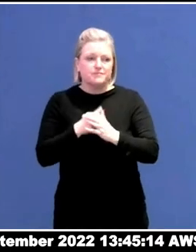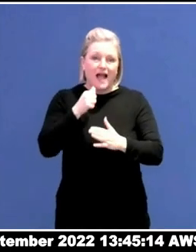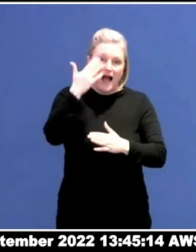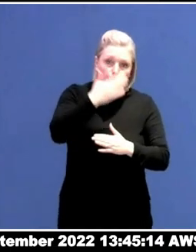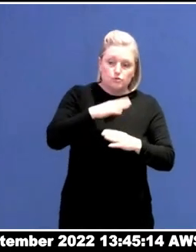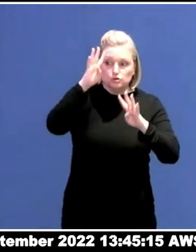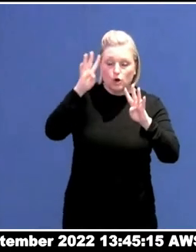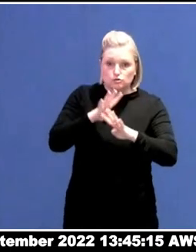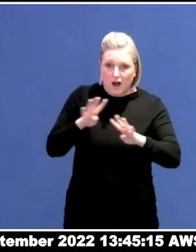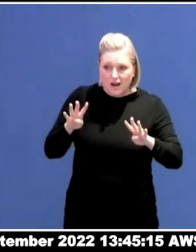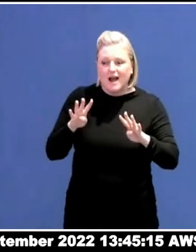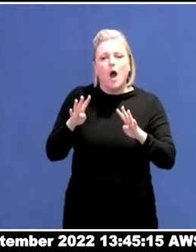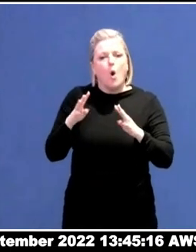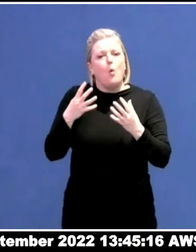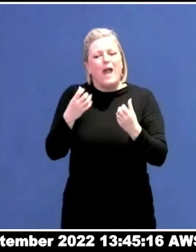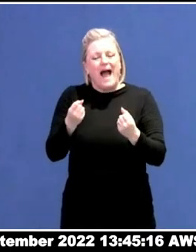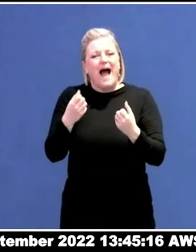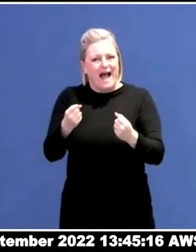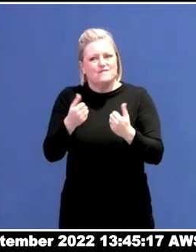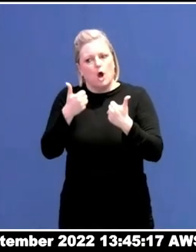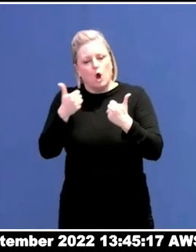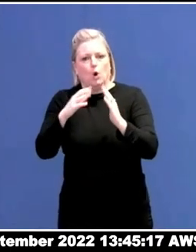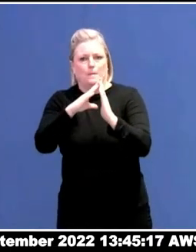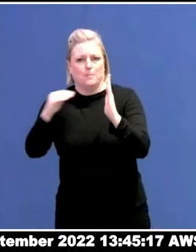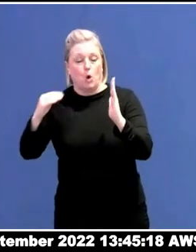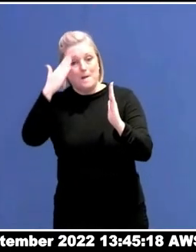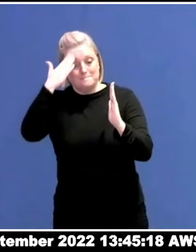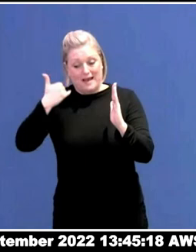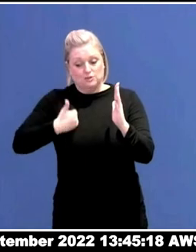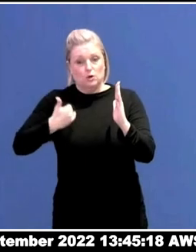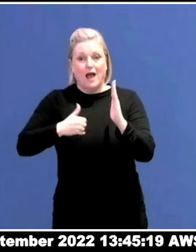model. You know, the Mental Health Act, for example, provides an option where the mental